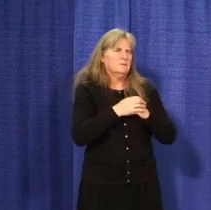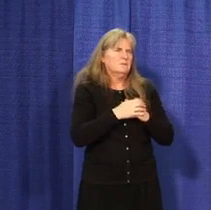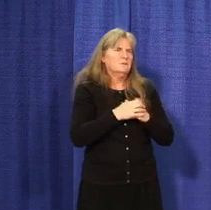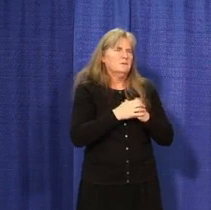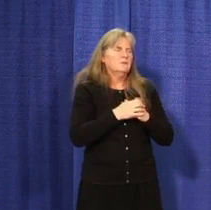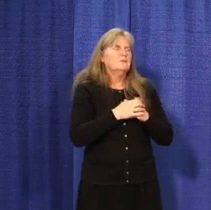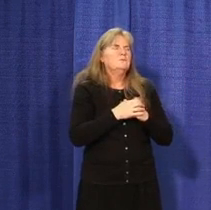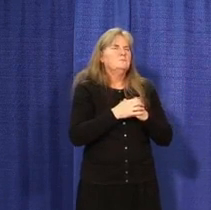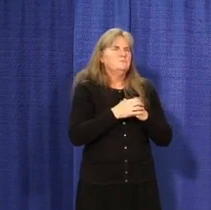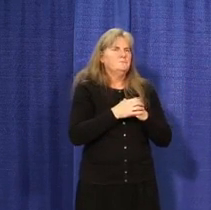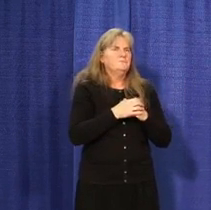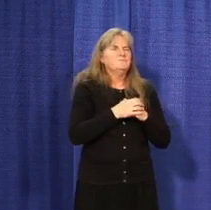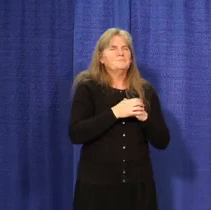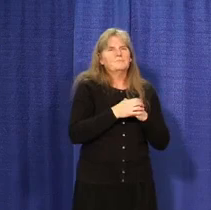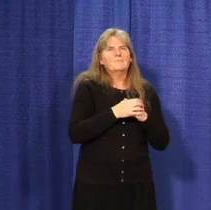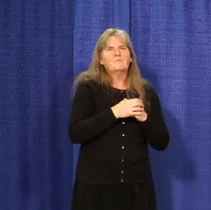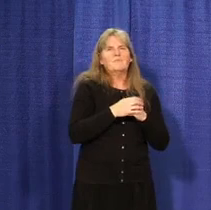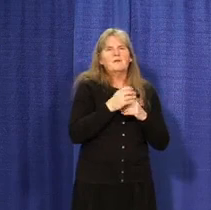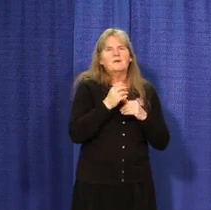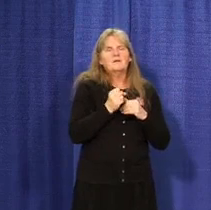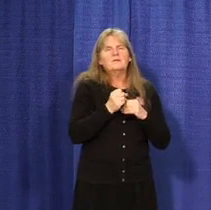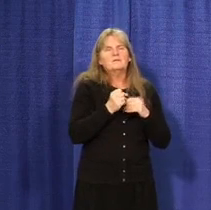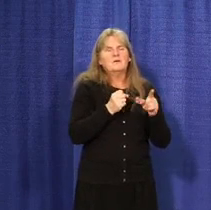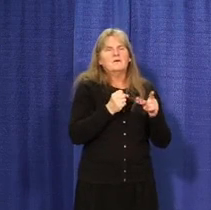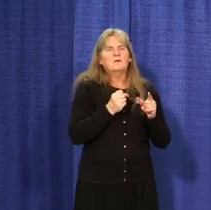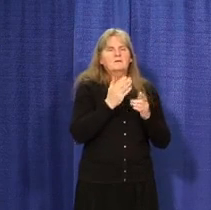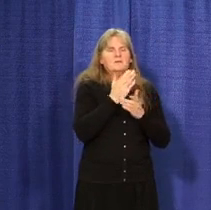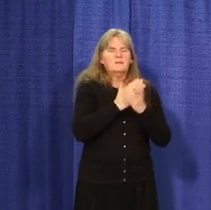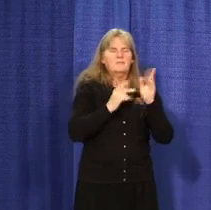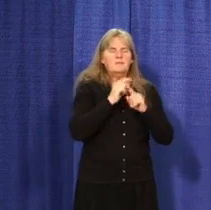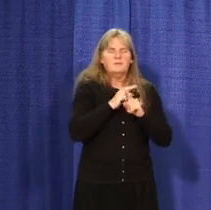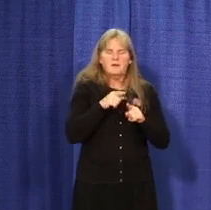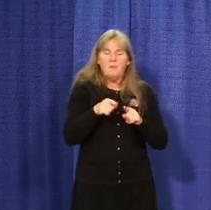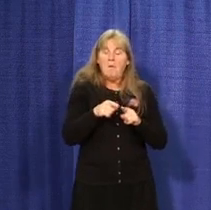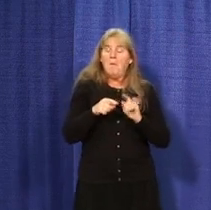negative test and potentially having misleading information to